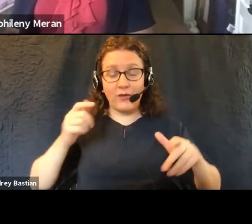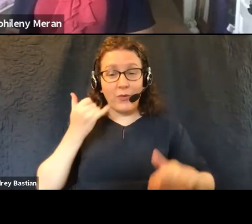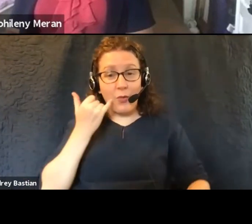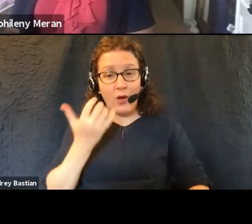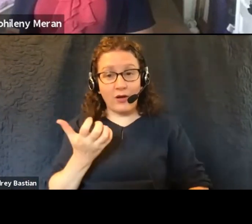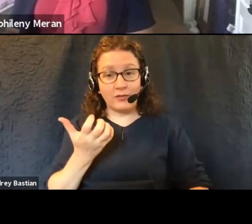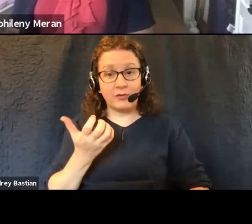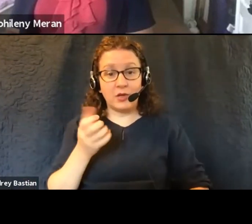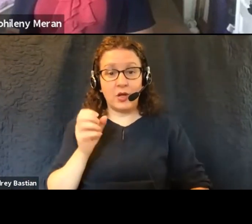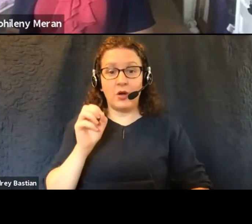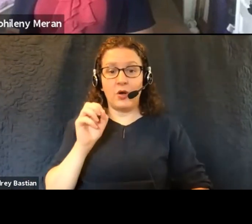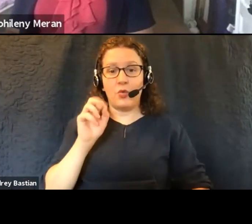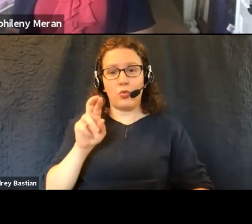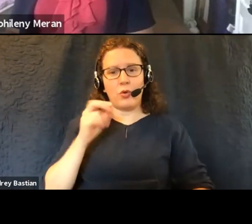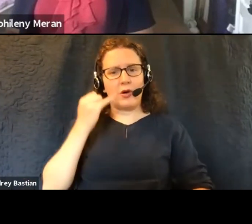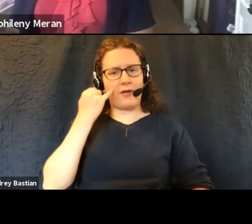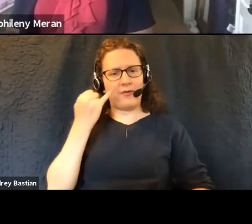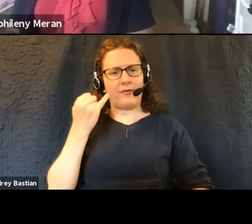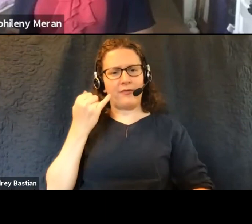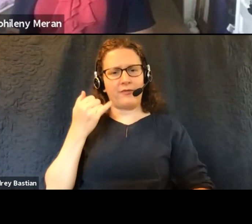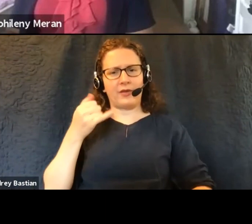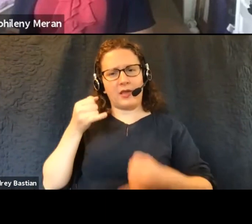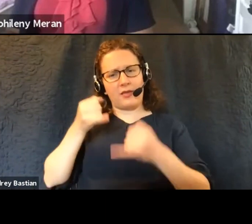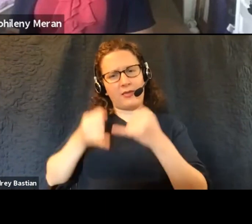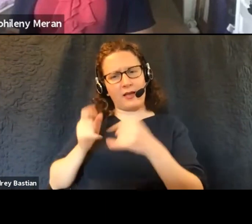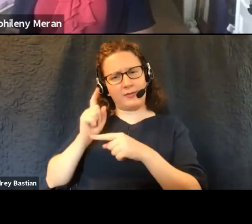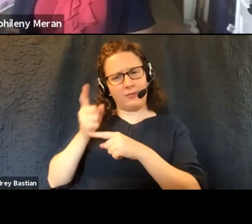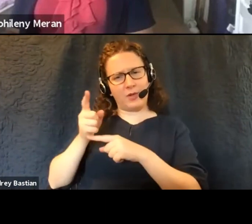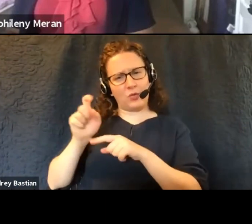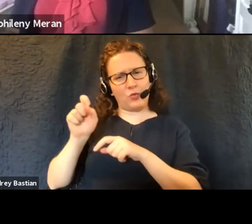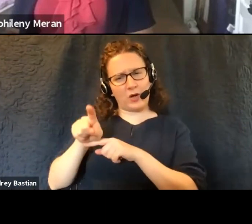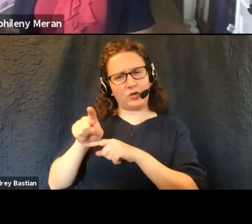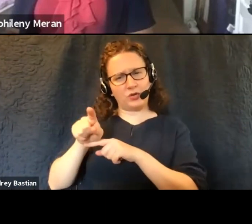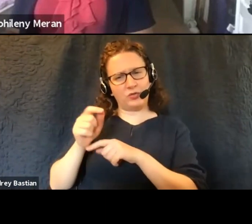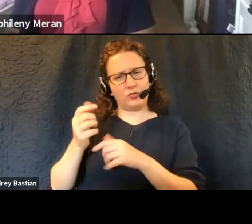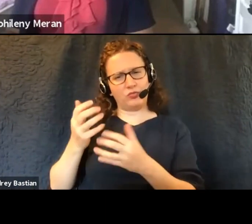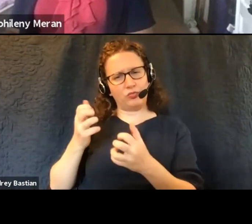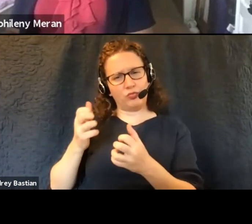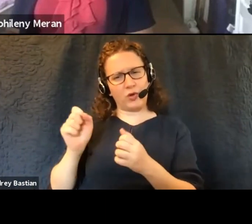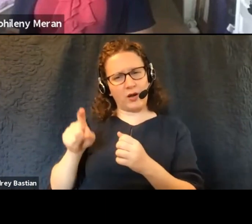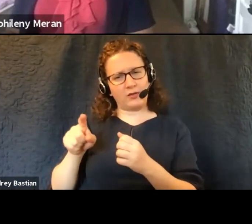to or if they have a last minute question they want to ask as well.